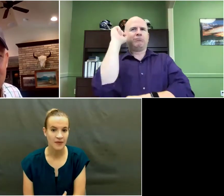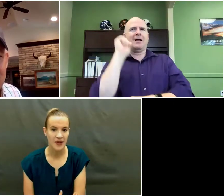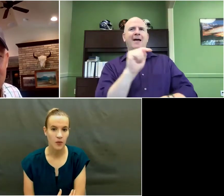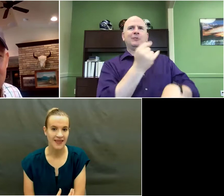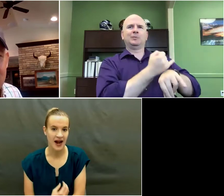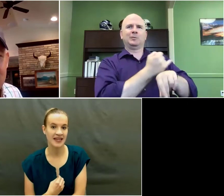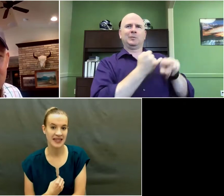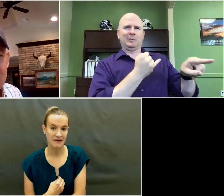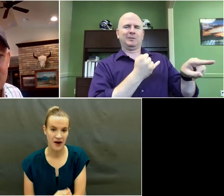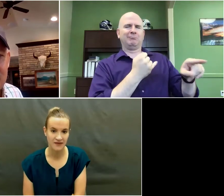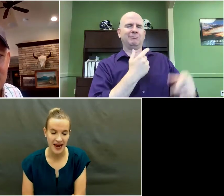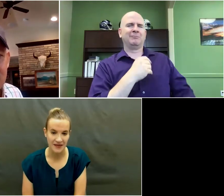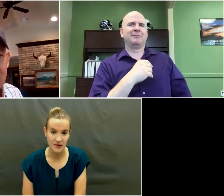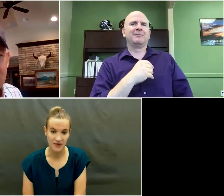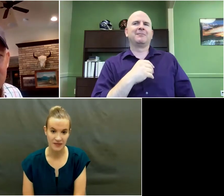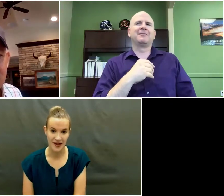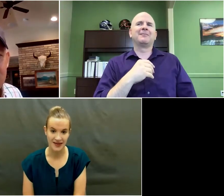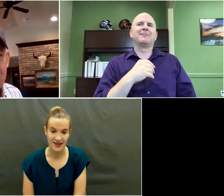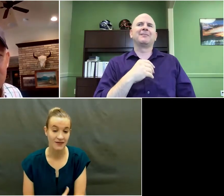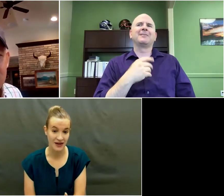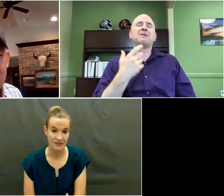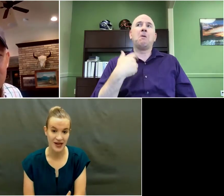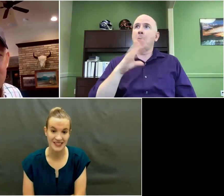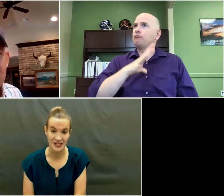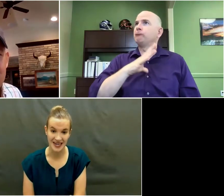would be a way that I could get involved at the School for the blind, or Deaf and Blind in Gooding